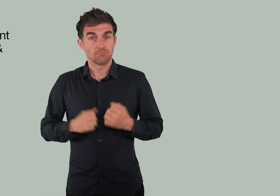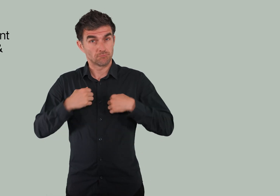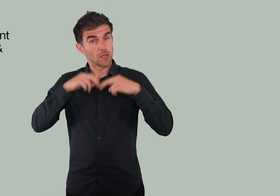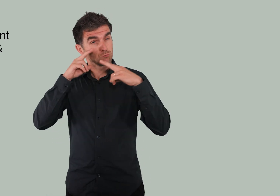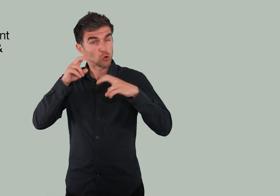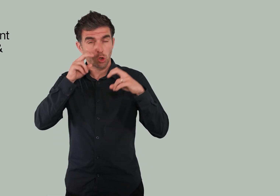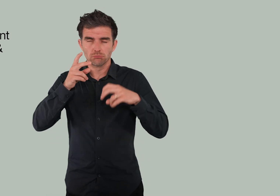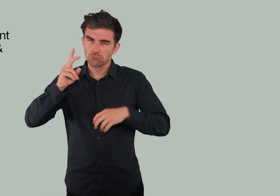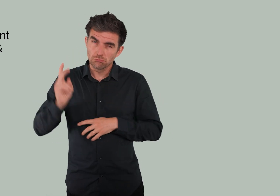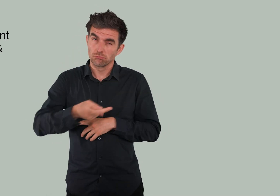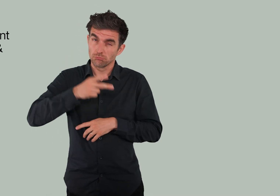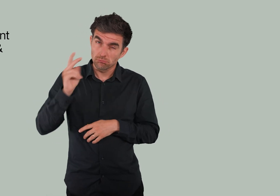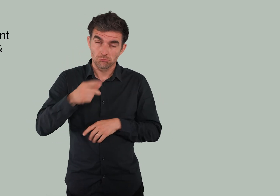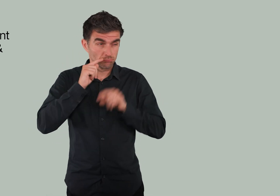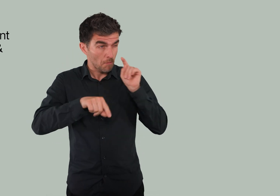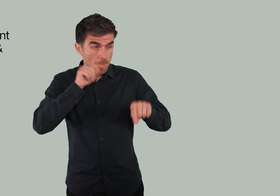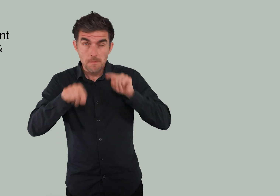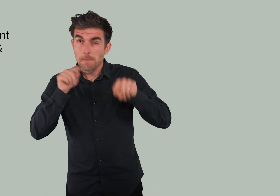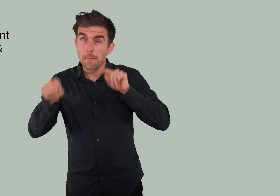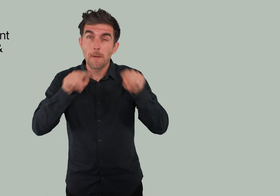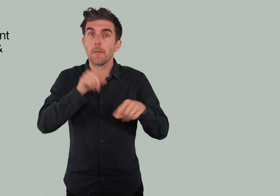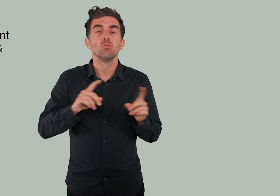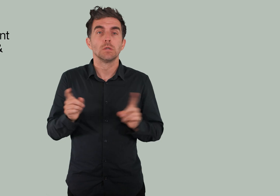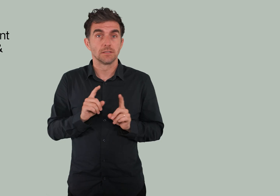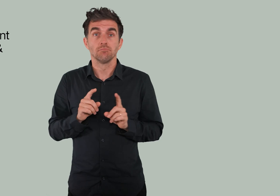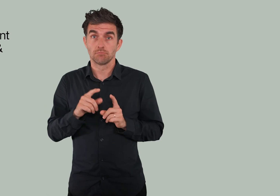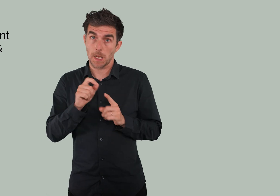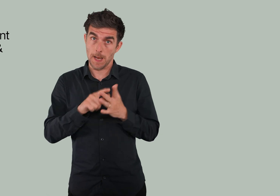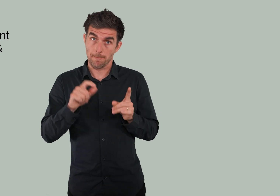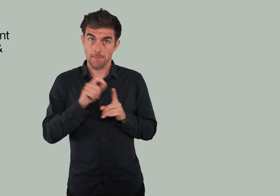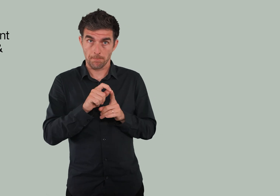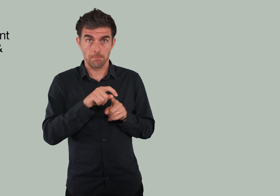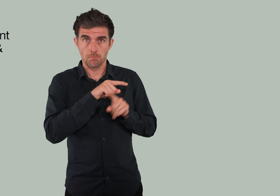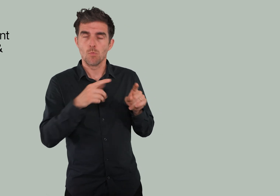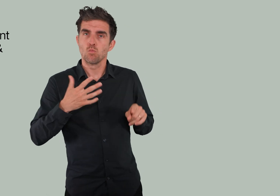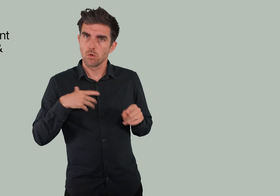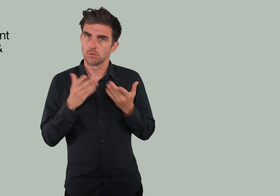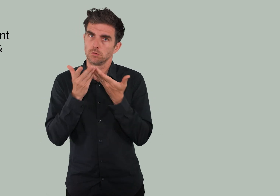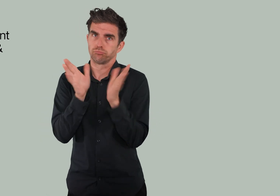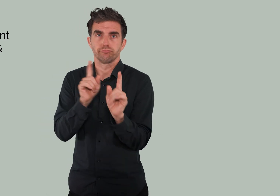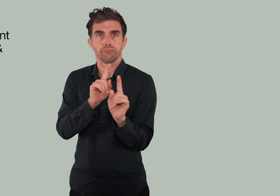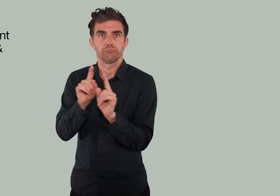Our research consistently finds that PIP customers want a range of ways to